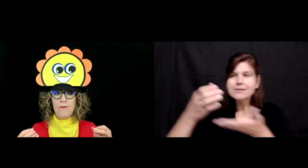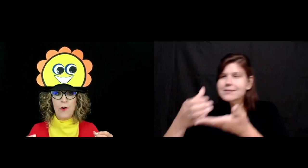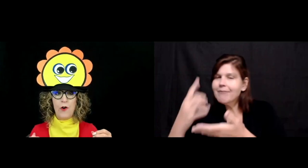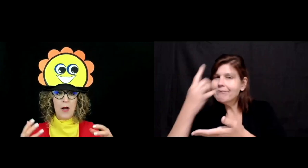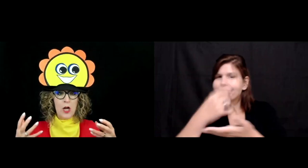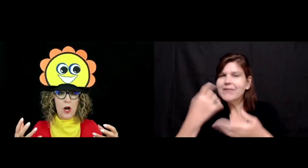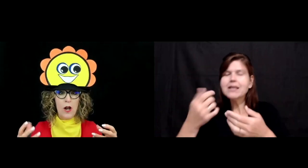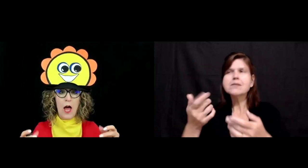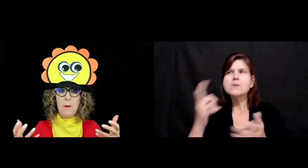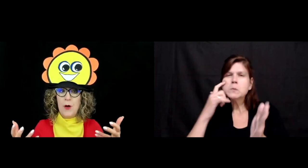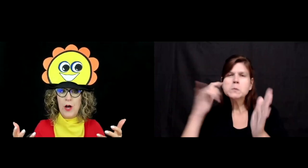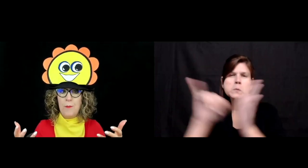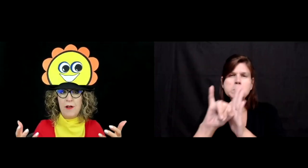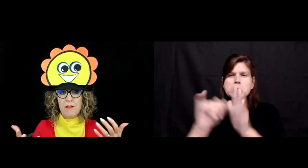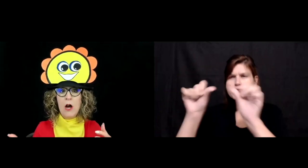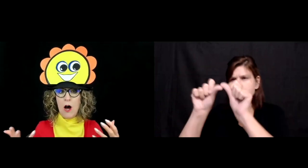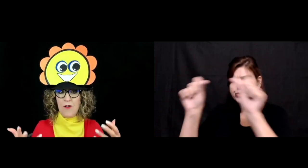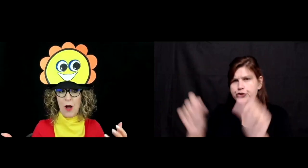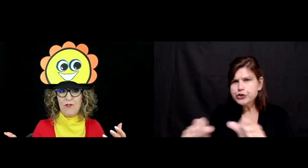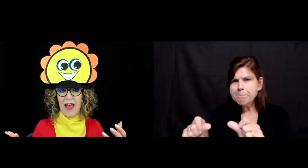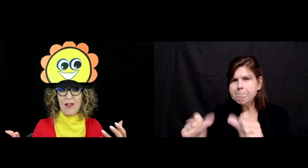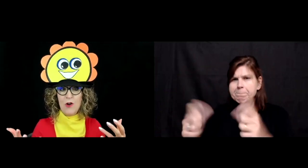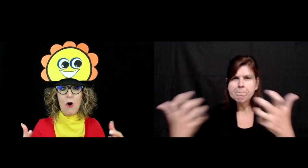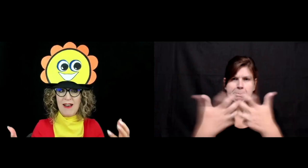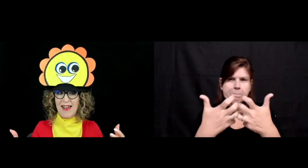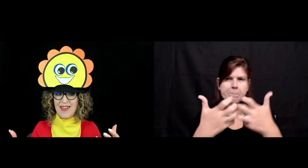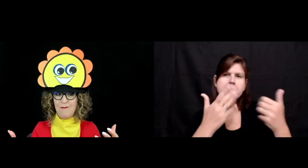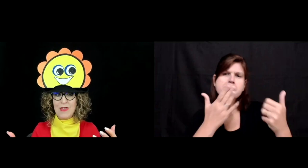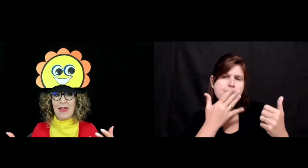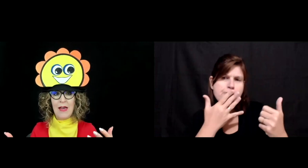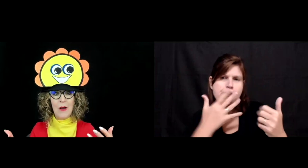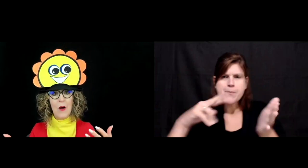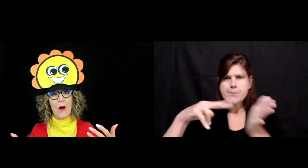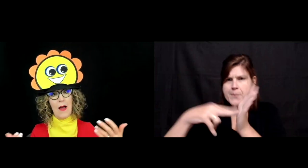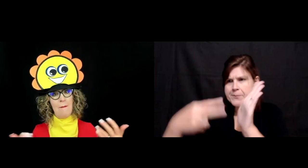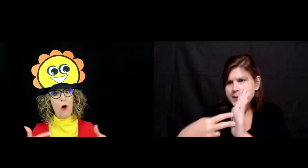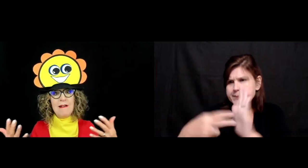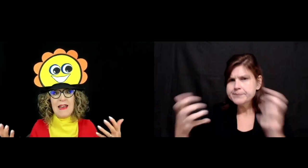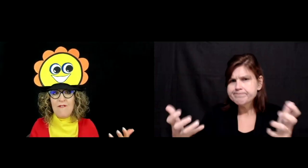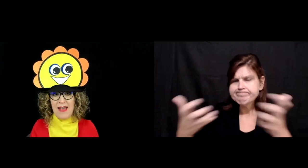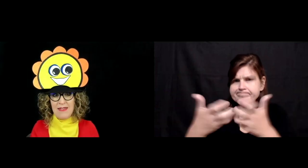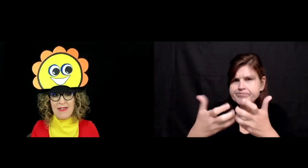and form and color and purpose of an object or an activity or an event.